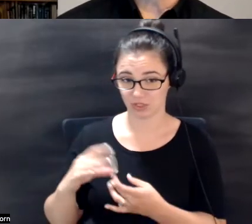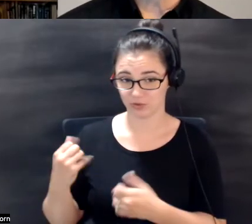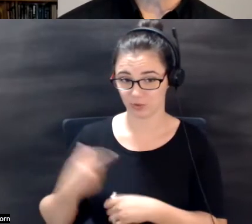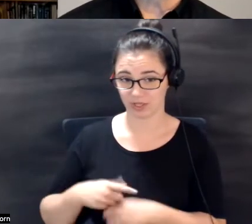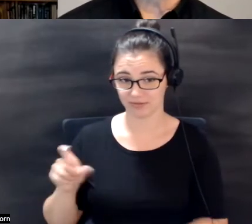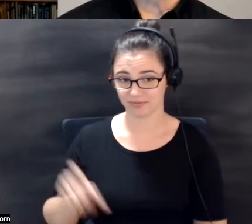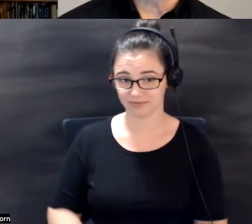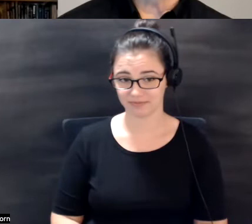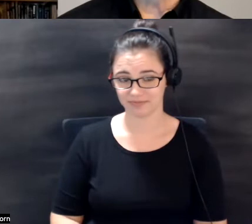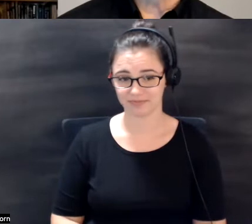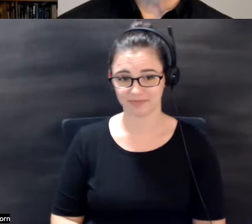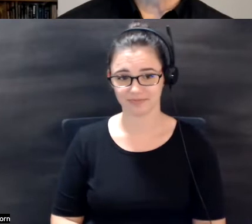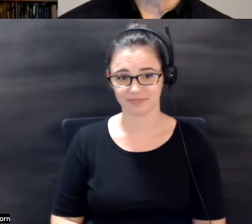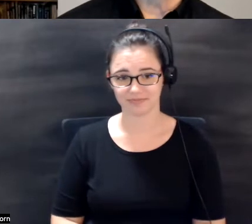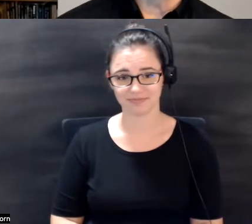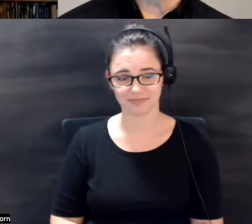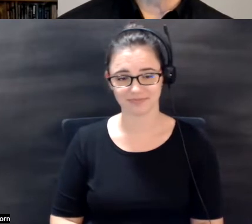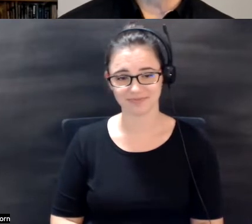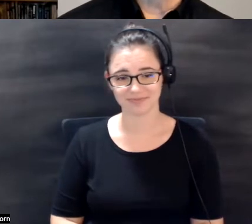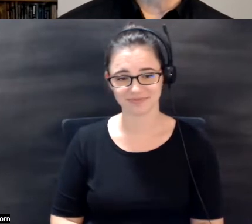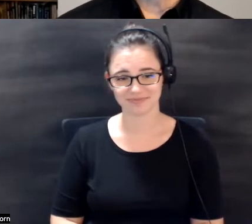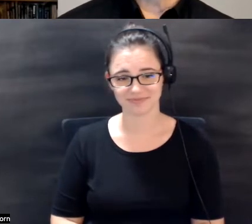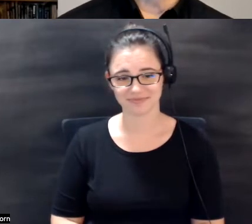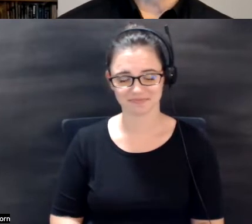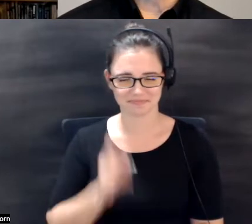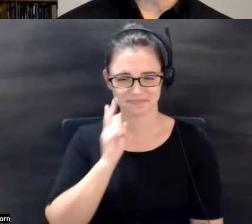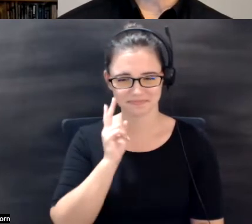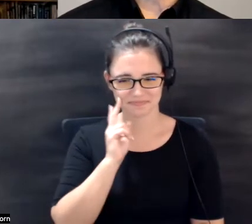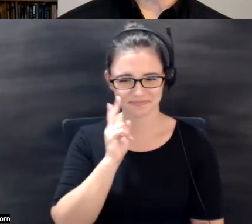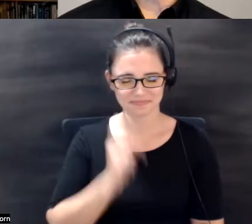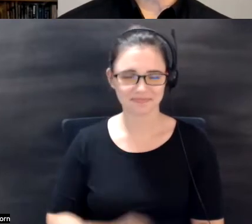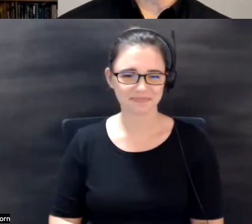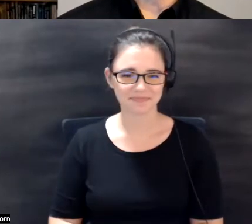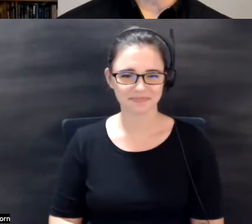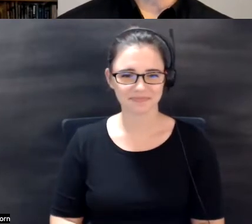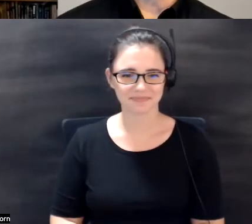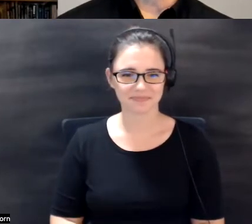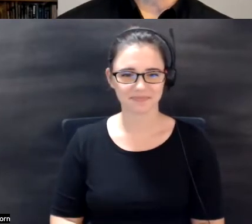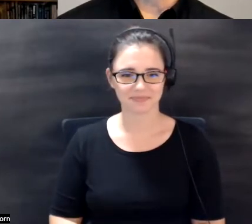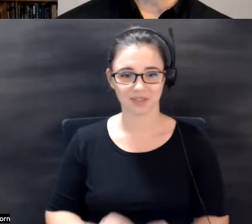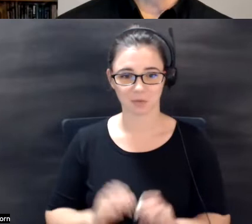Oh, let's see, well. Let's do a little bit of a lighter one, from Lowell perhaps.